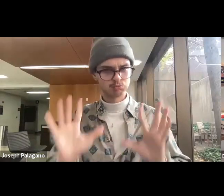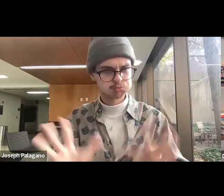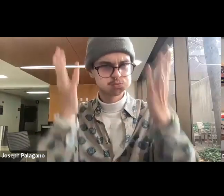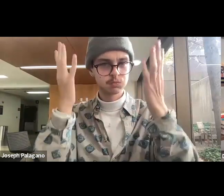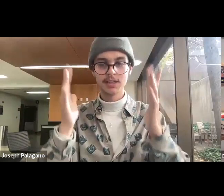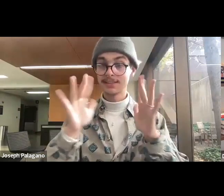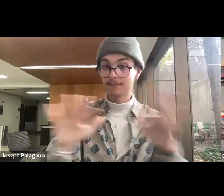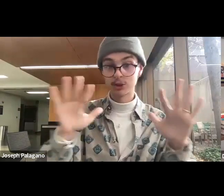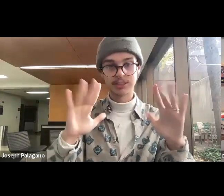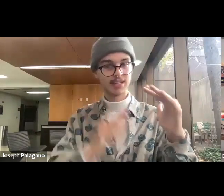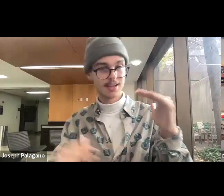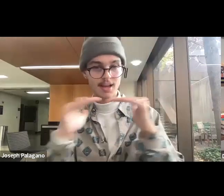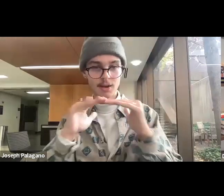diversity, equity, and inclusion in our Distinguished